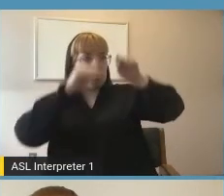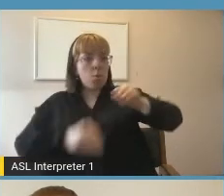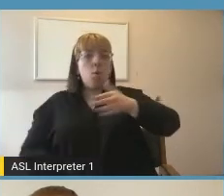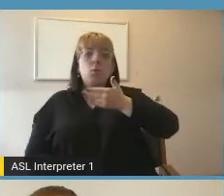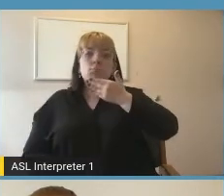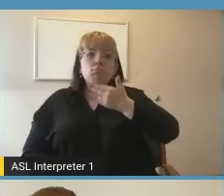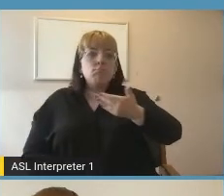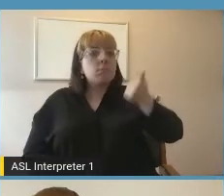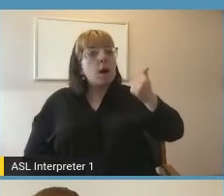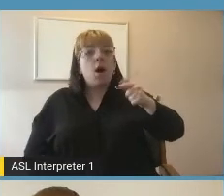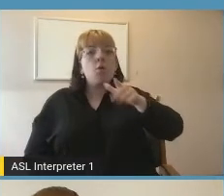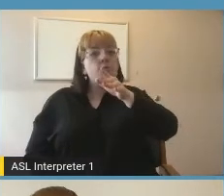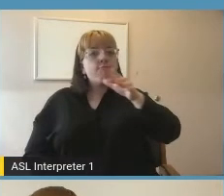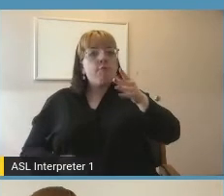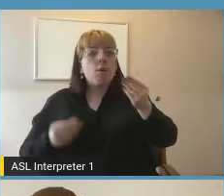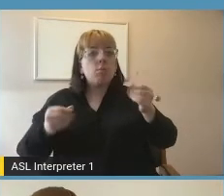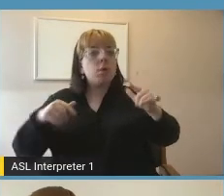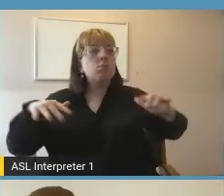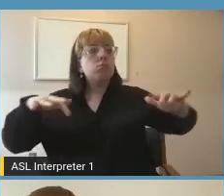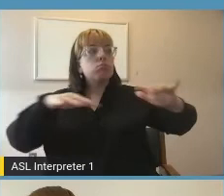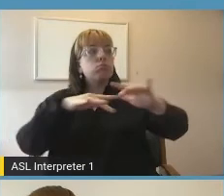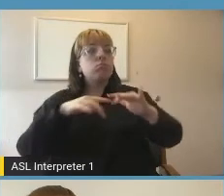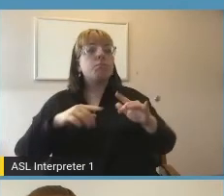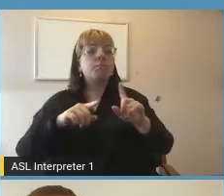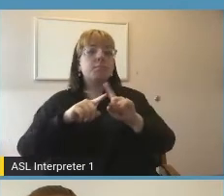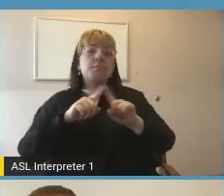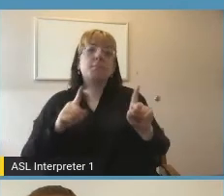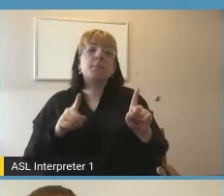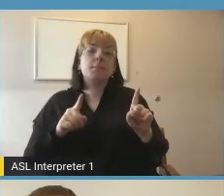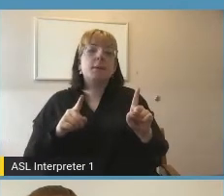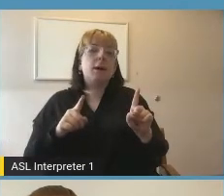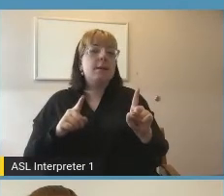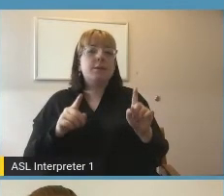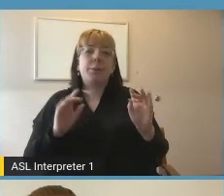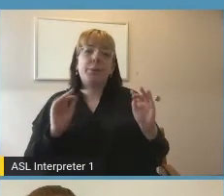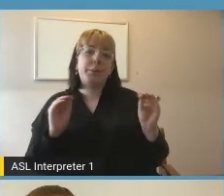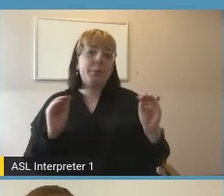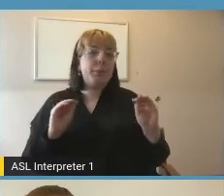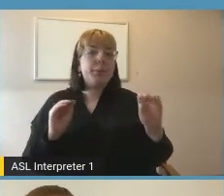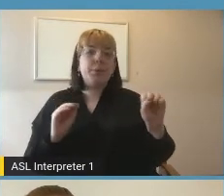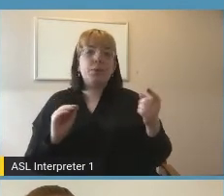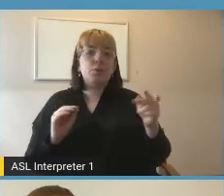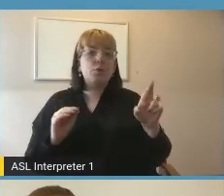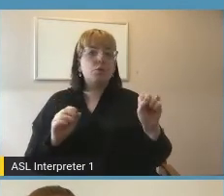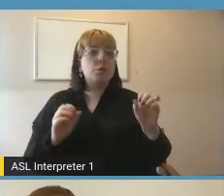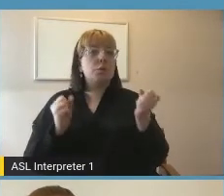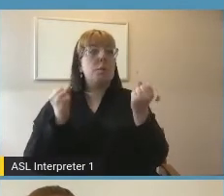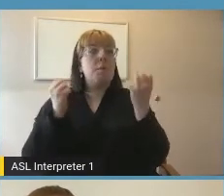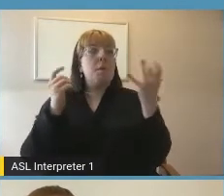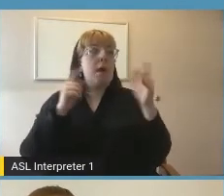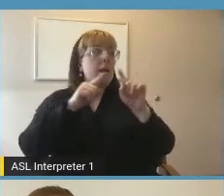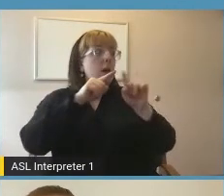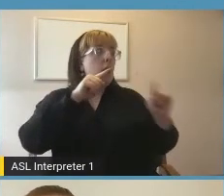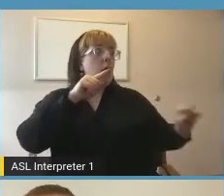But the bay here is so shallow, there are no sharks for many kilometers. After he moved